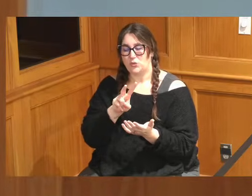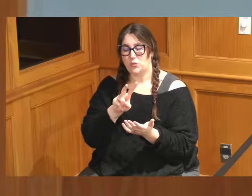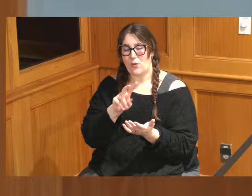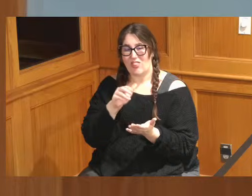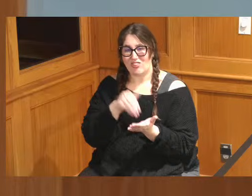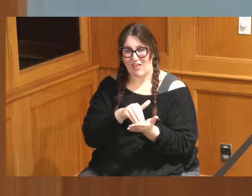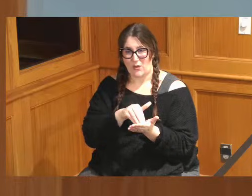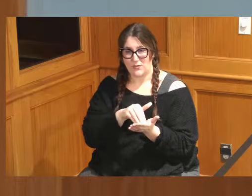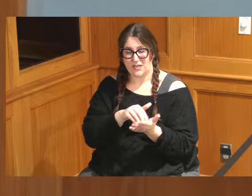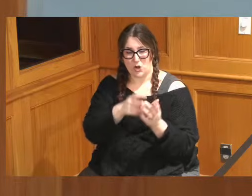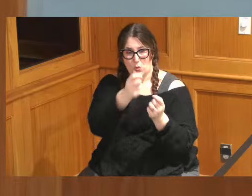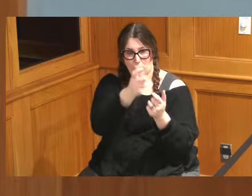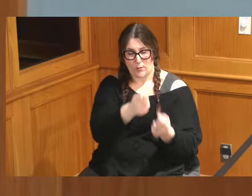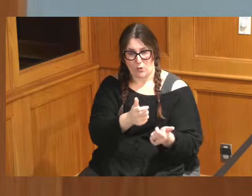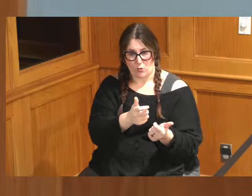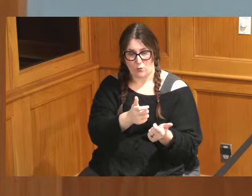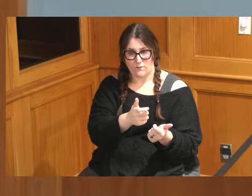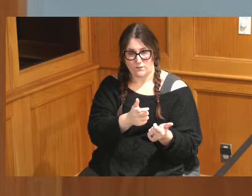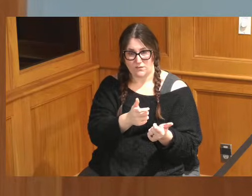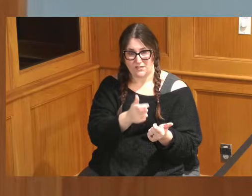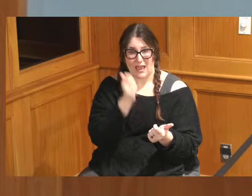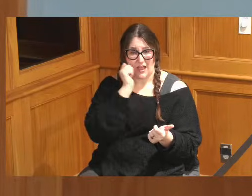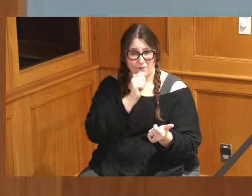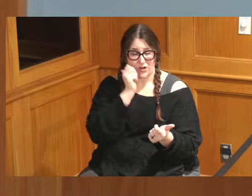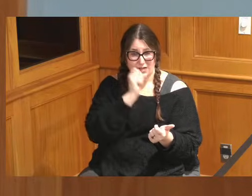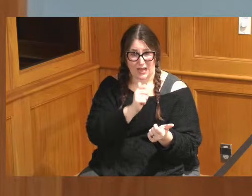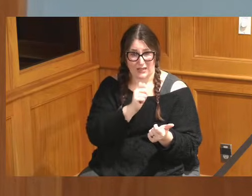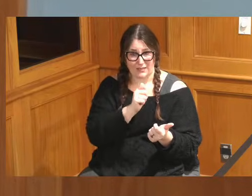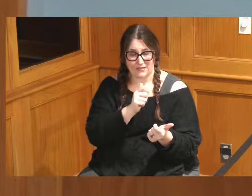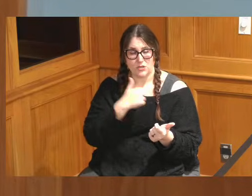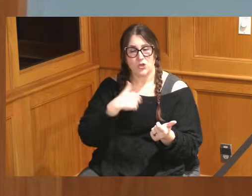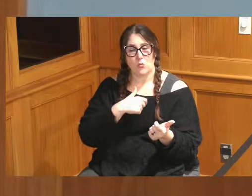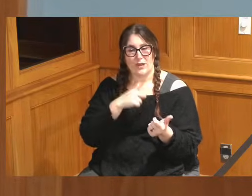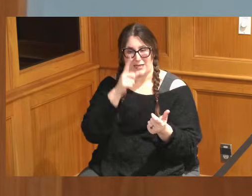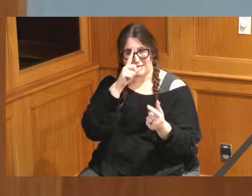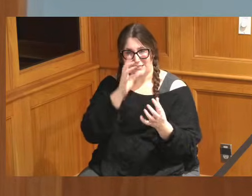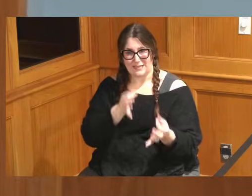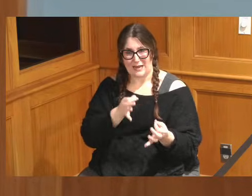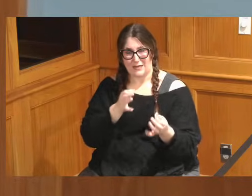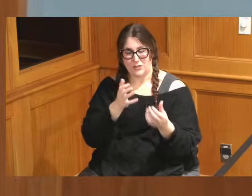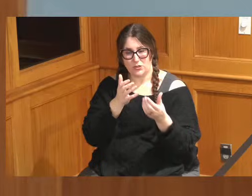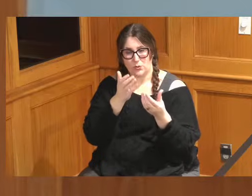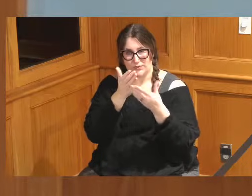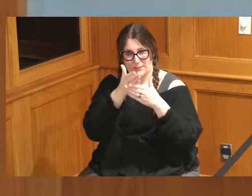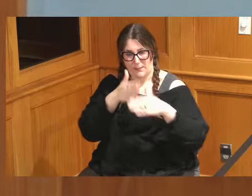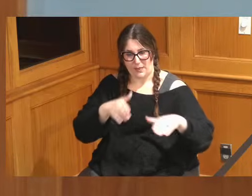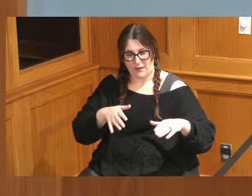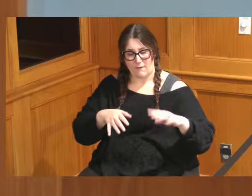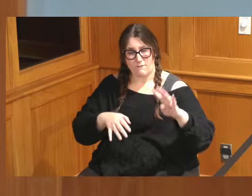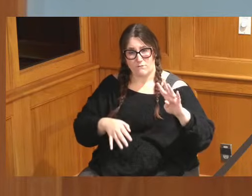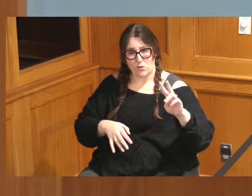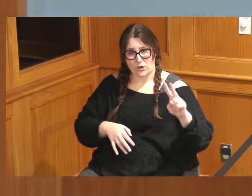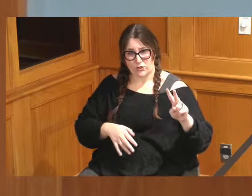system to allow this development to go in. So we split that in half. I said 42,000 gallons have